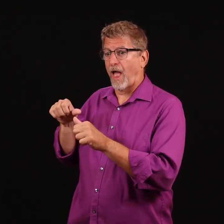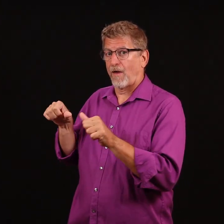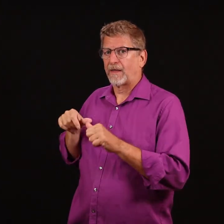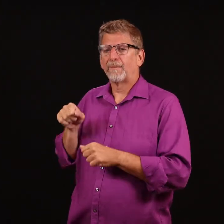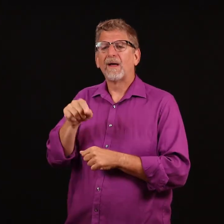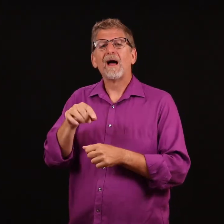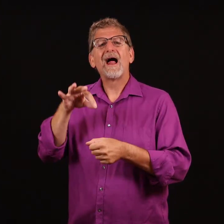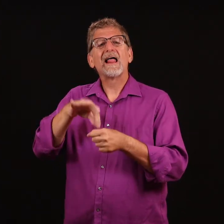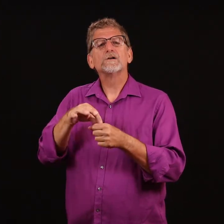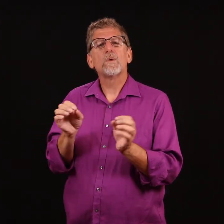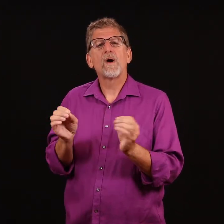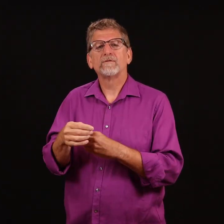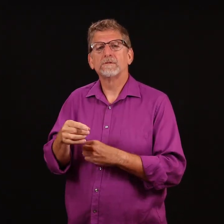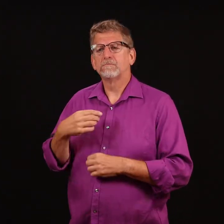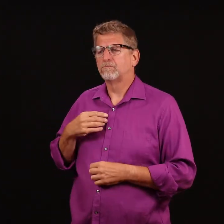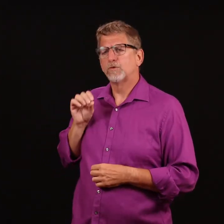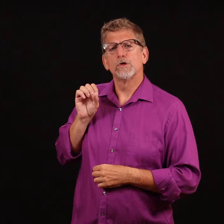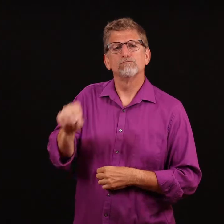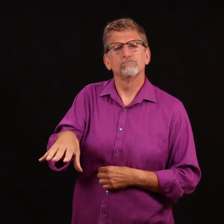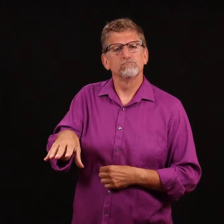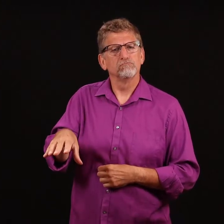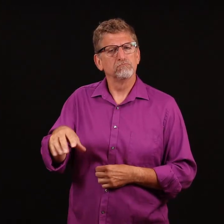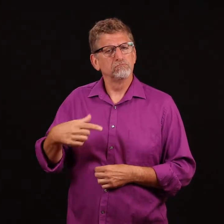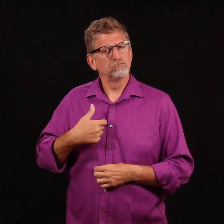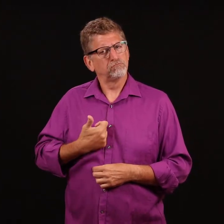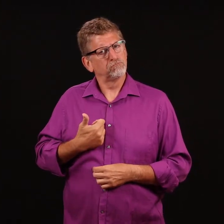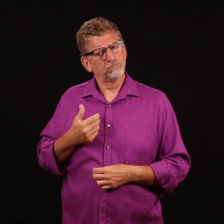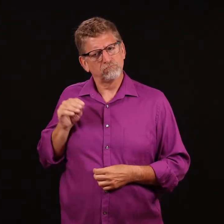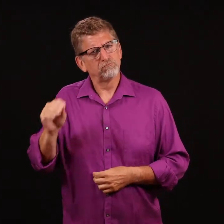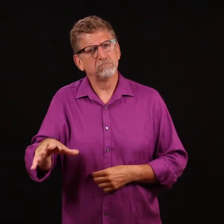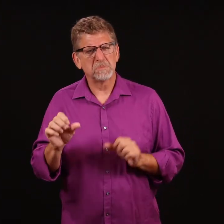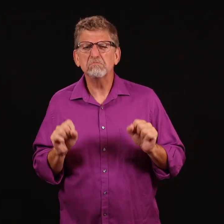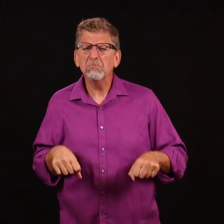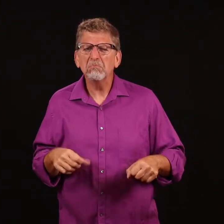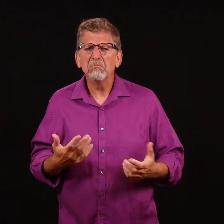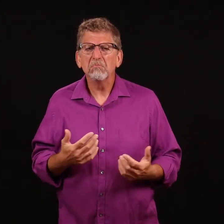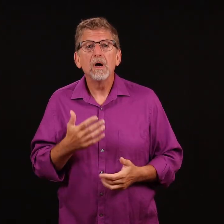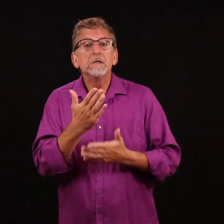the election office.